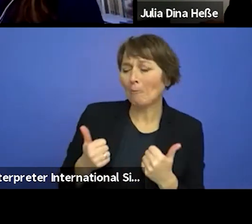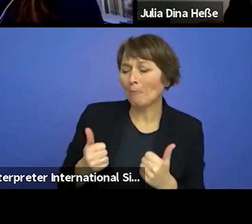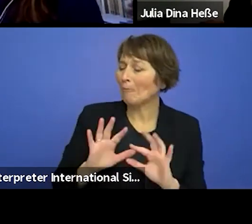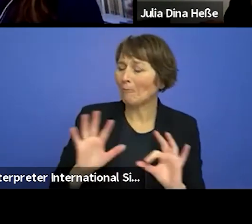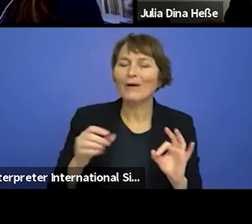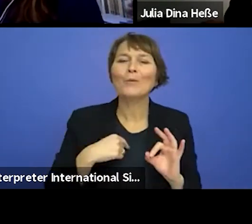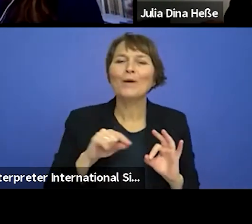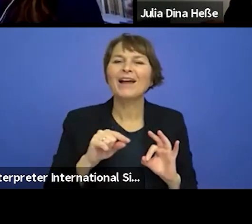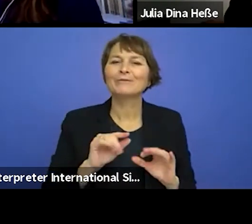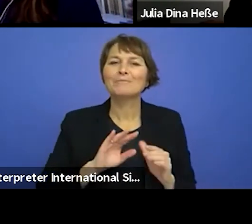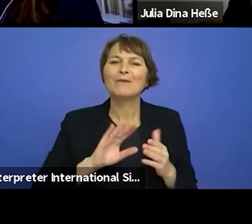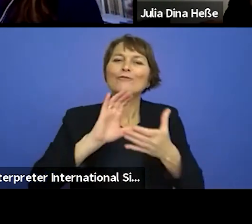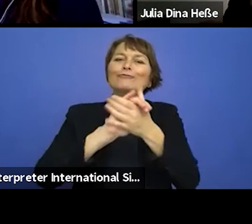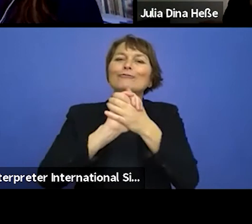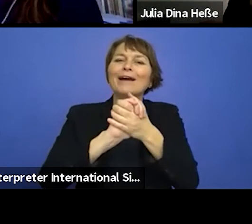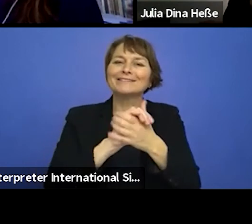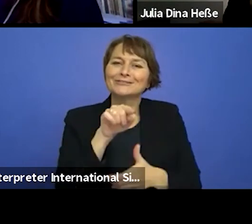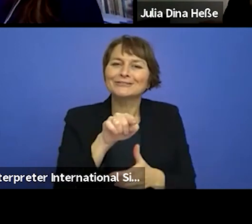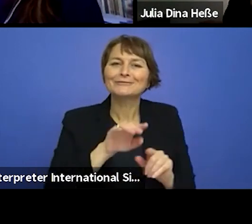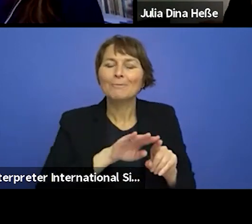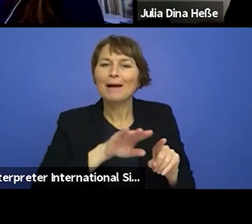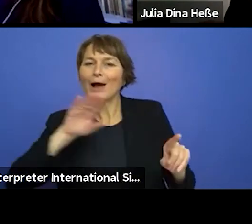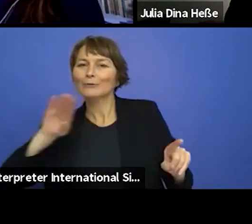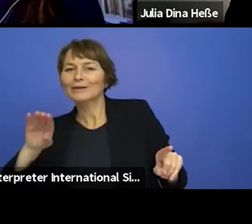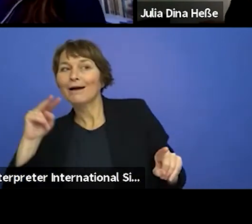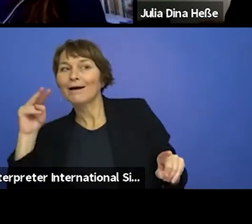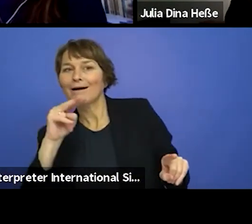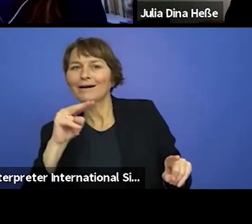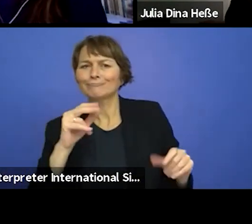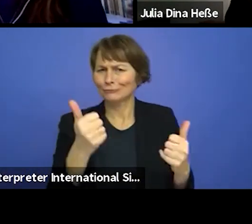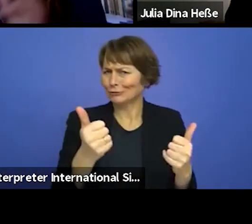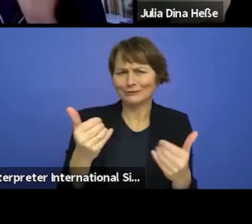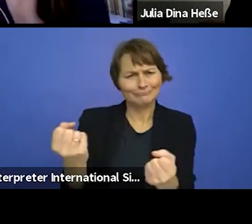discussing Europe but also beyond the borders of Europe which is so crucial in these times.